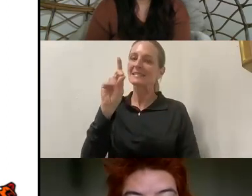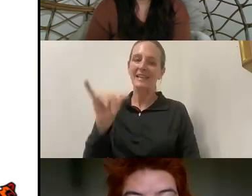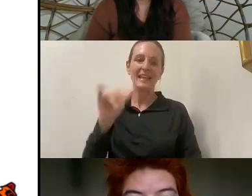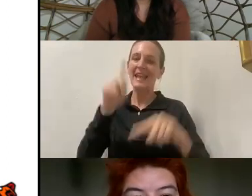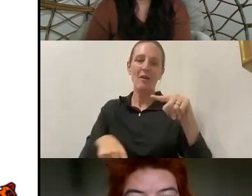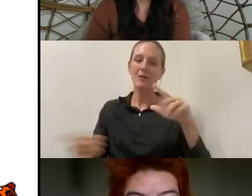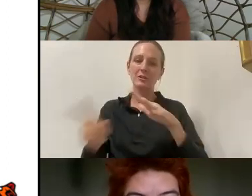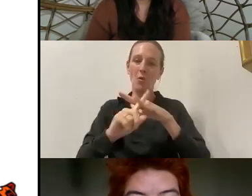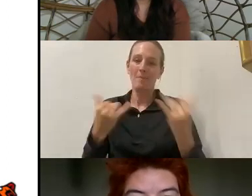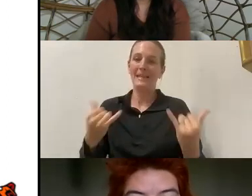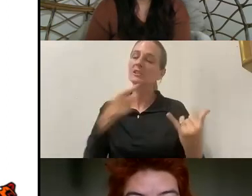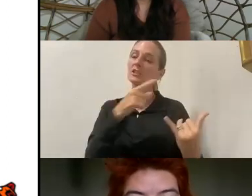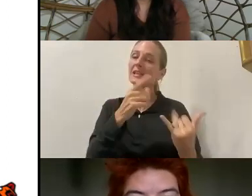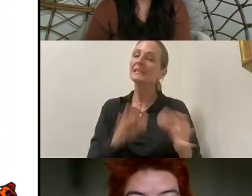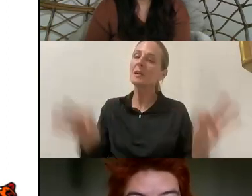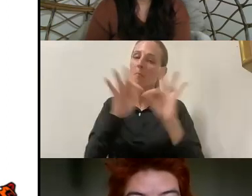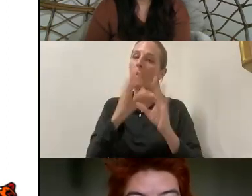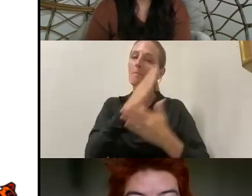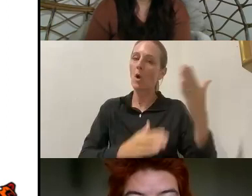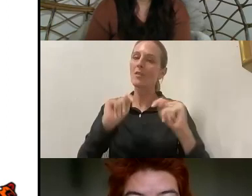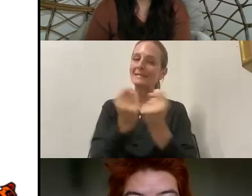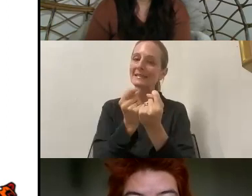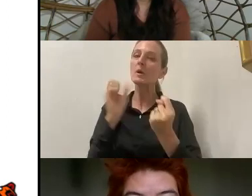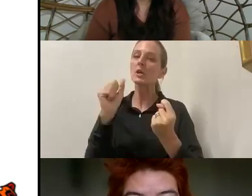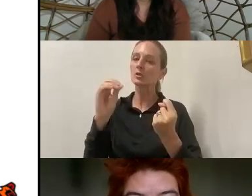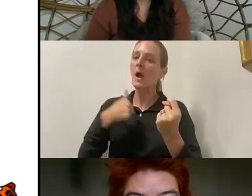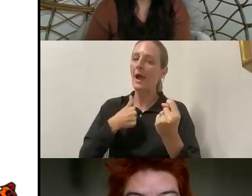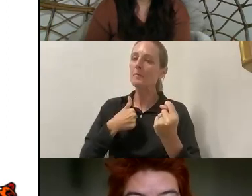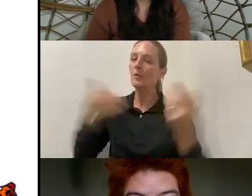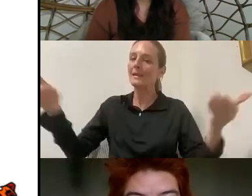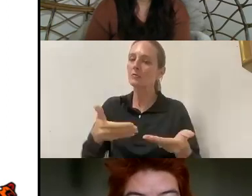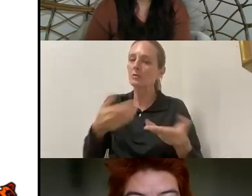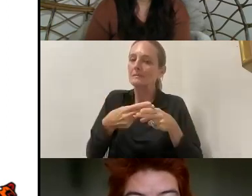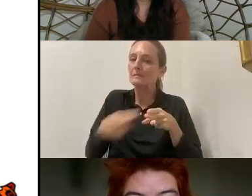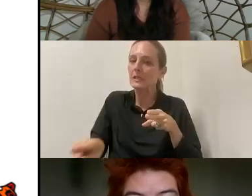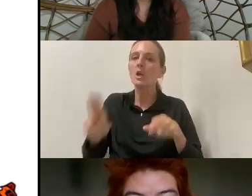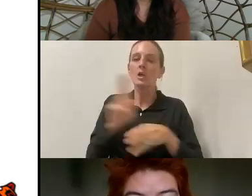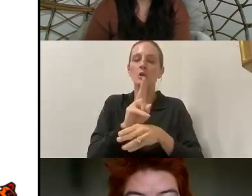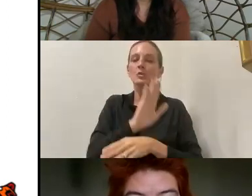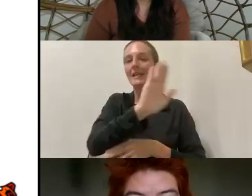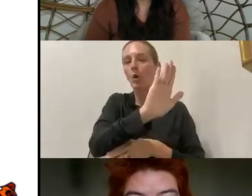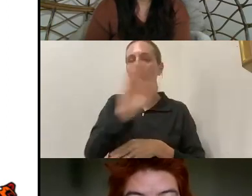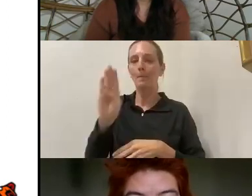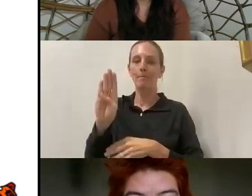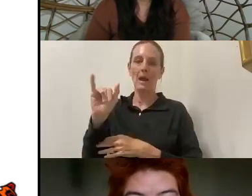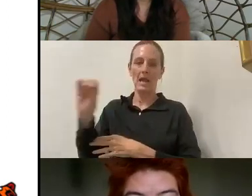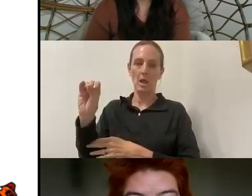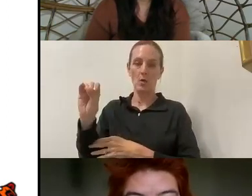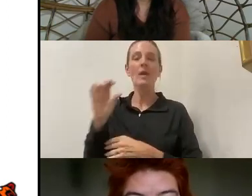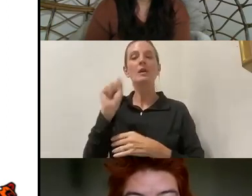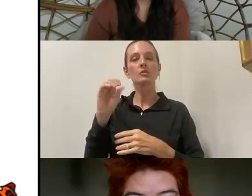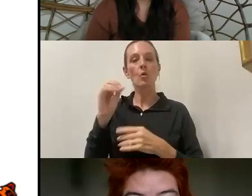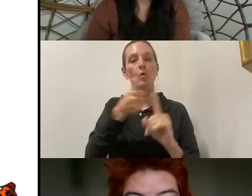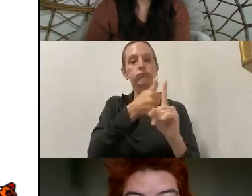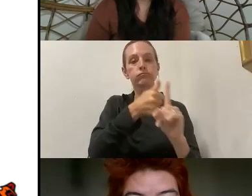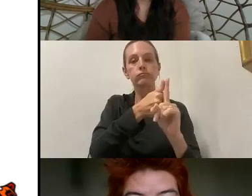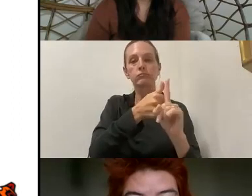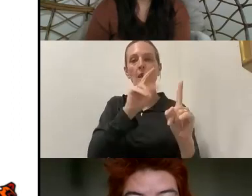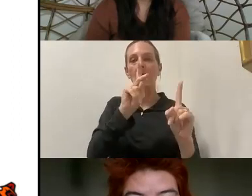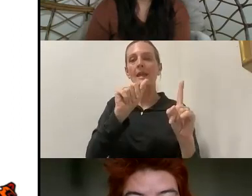so I'm just going to introduce her quickly using her bio: so Cassidy George is from the